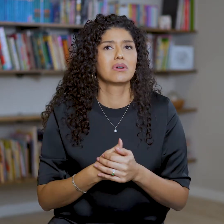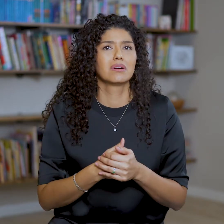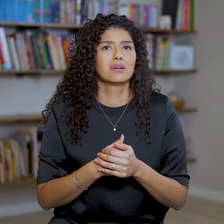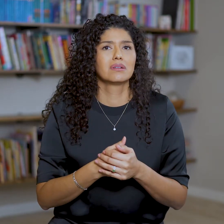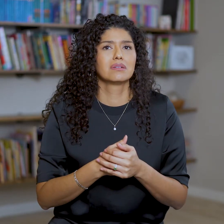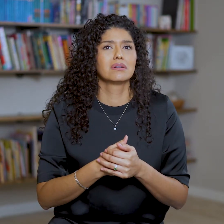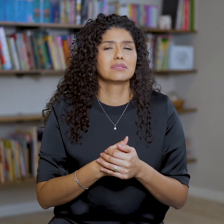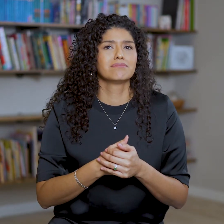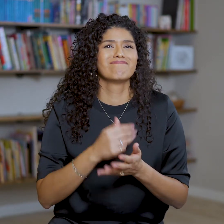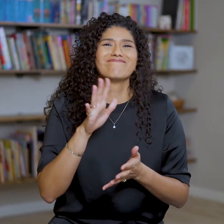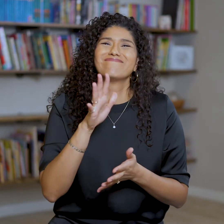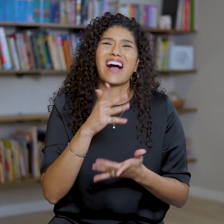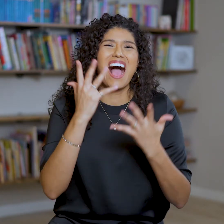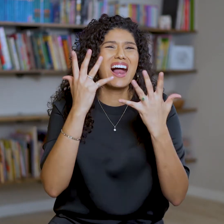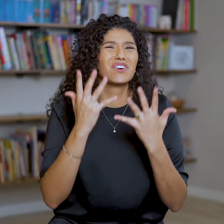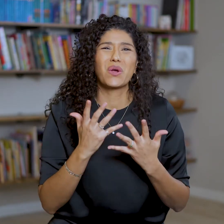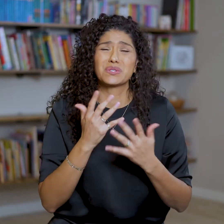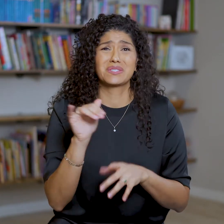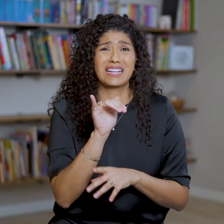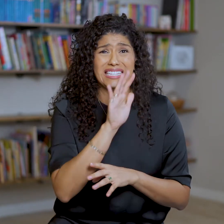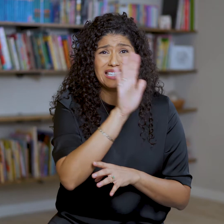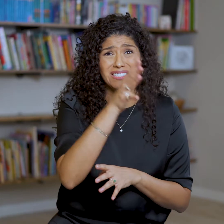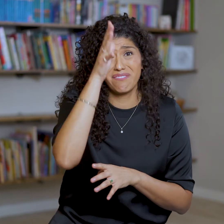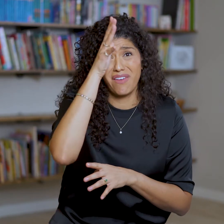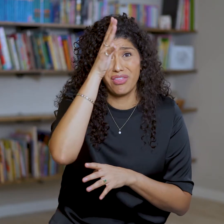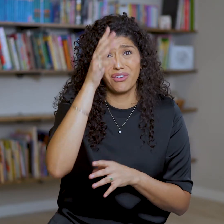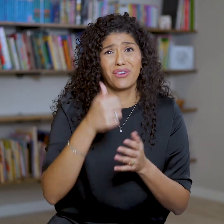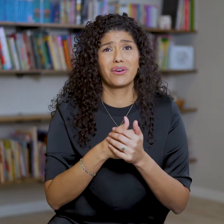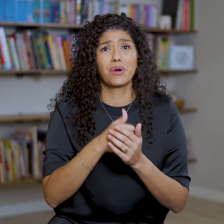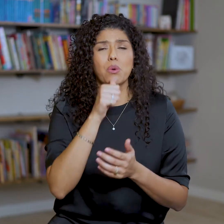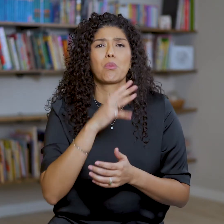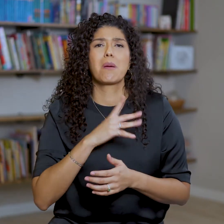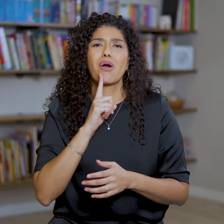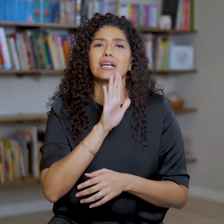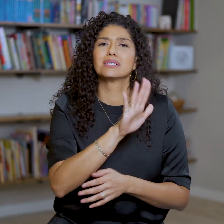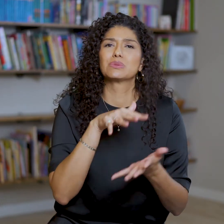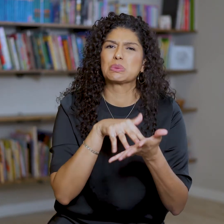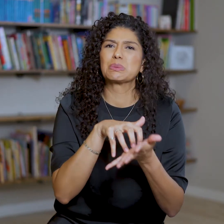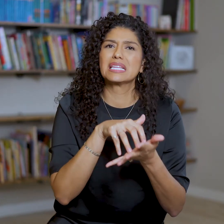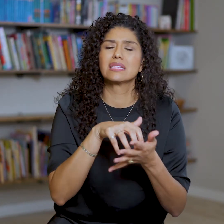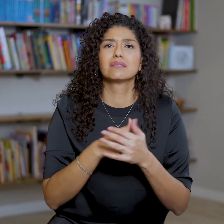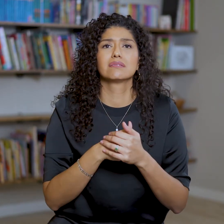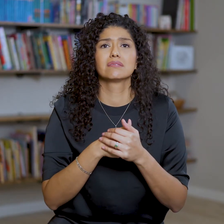Unfortunately, like his father, women are his weak spot—